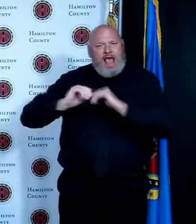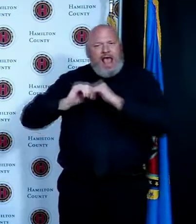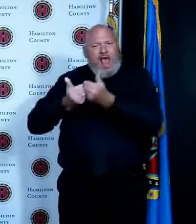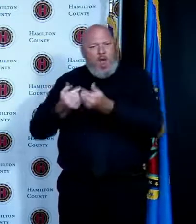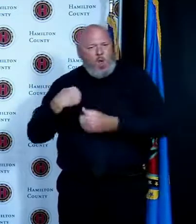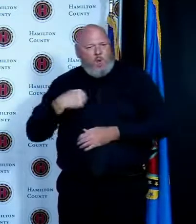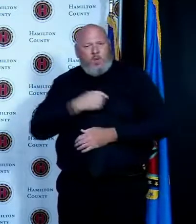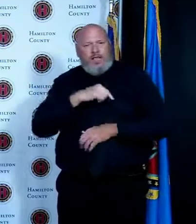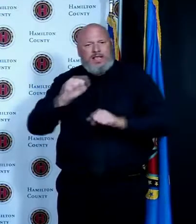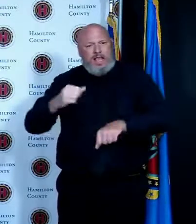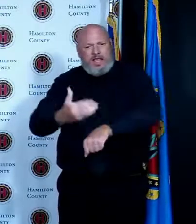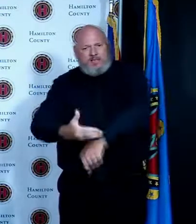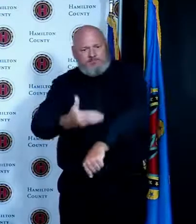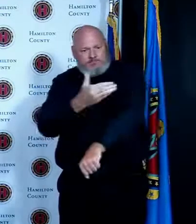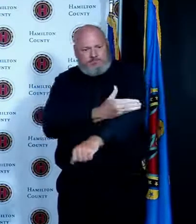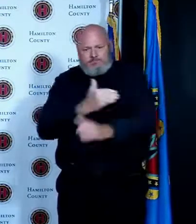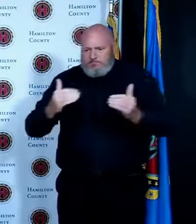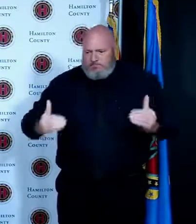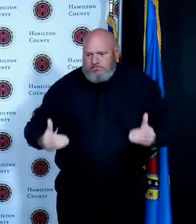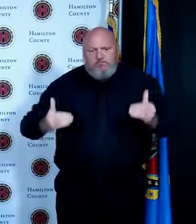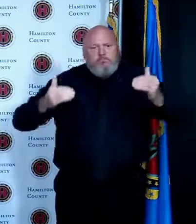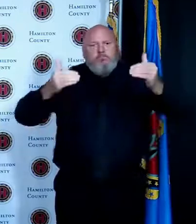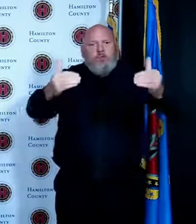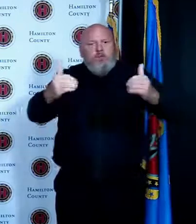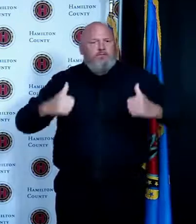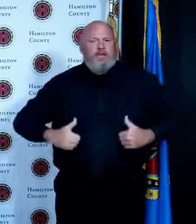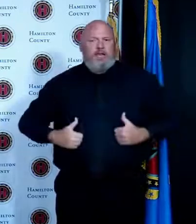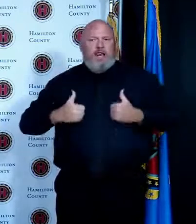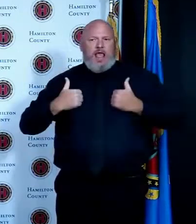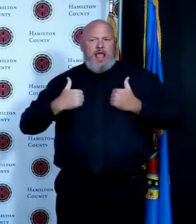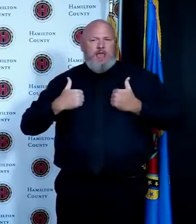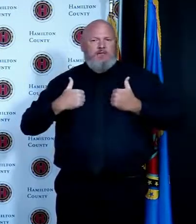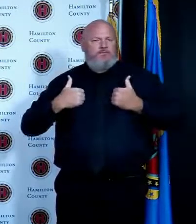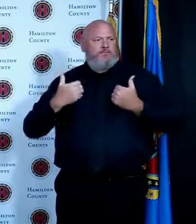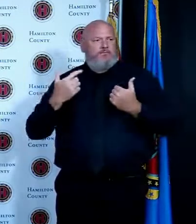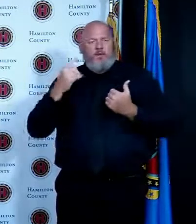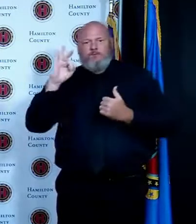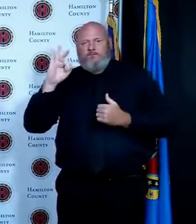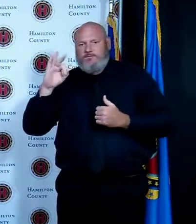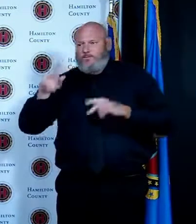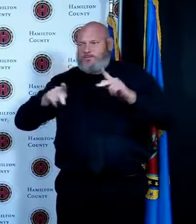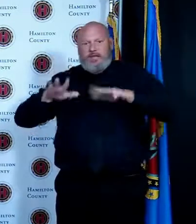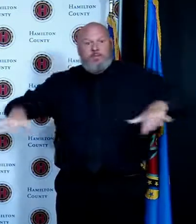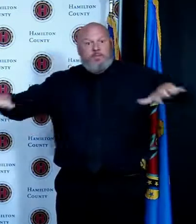that exists in our community we hope to incorporate lessons learned